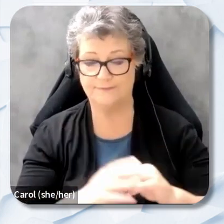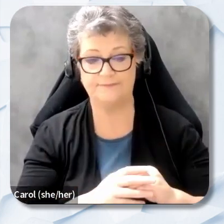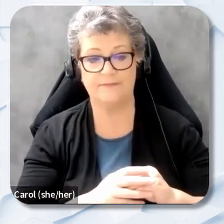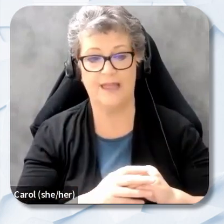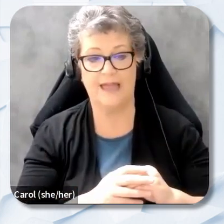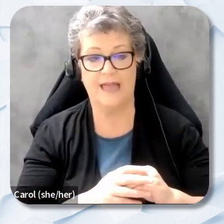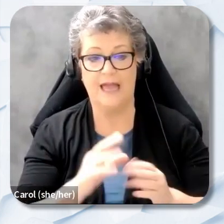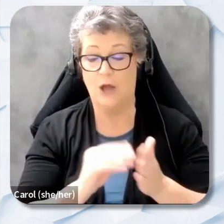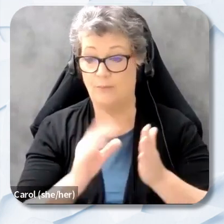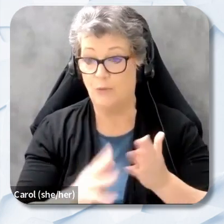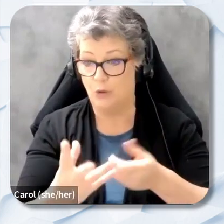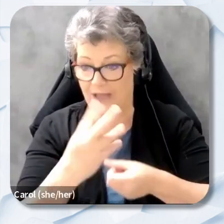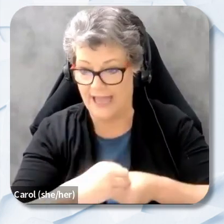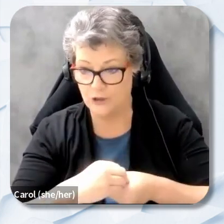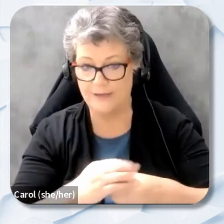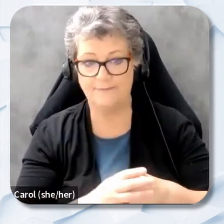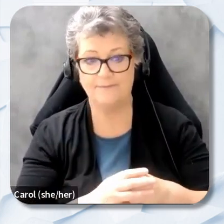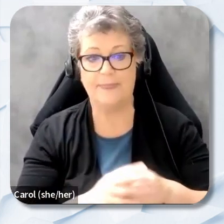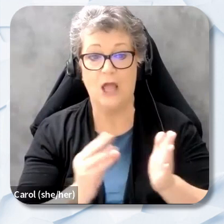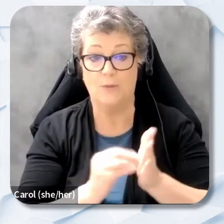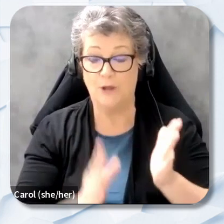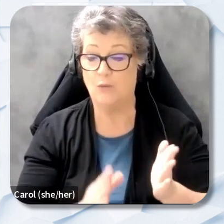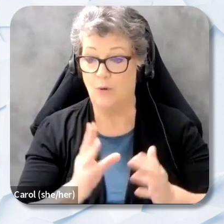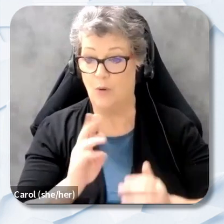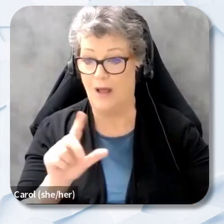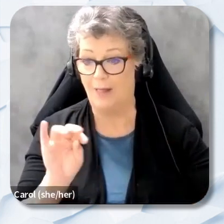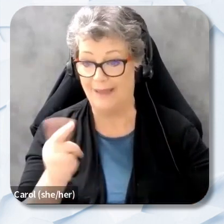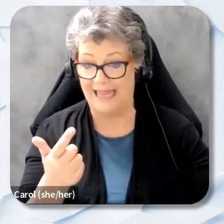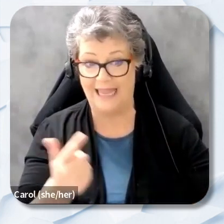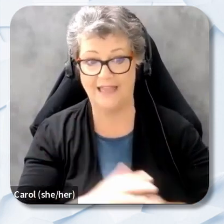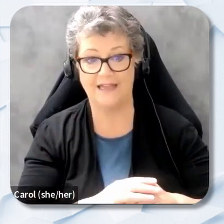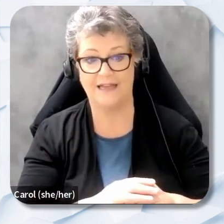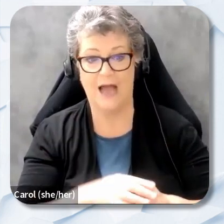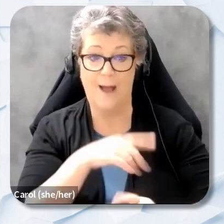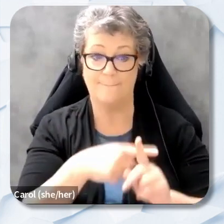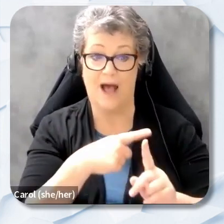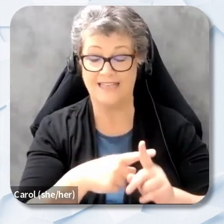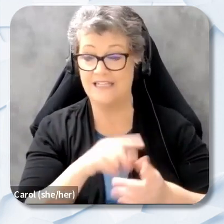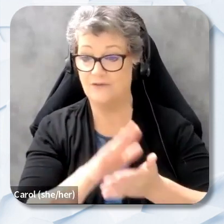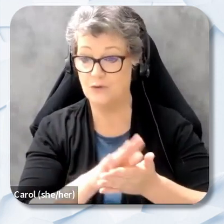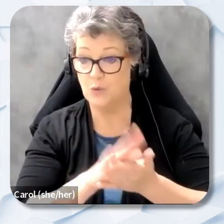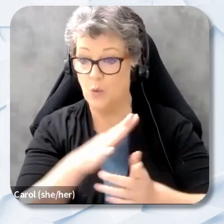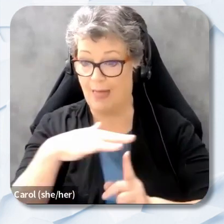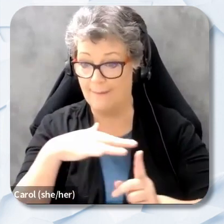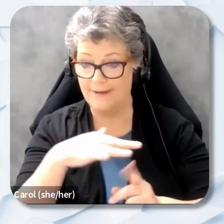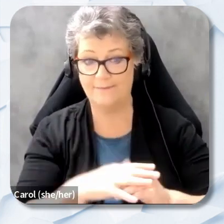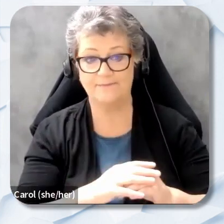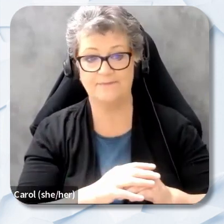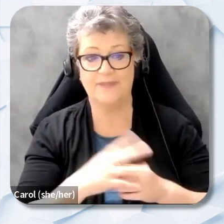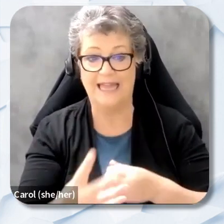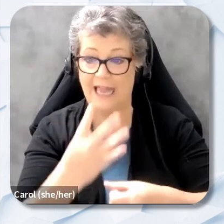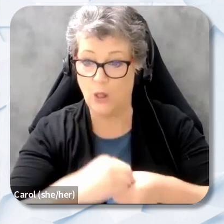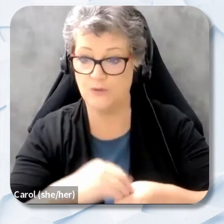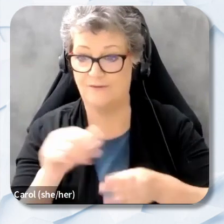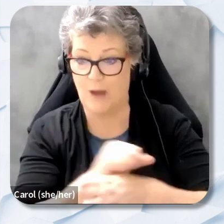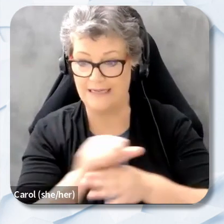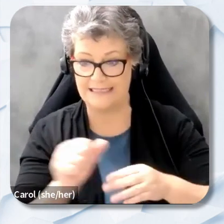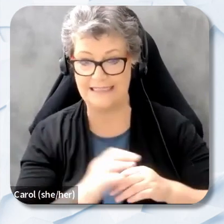People Reengagement, People Wellbeing, Positive School, Climate, Inclusive Practices, English